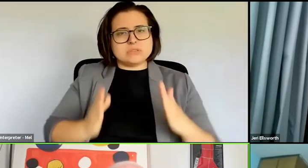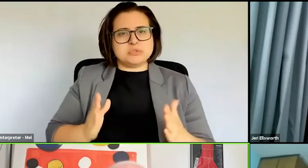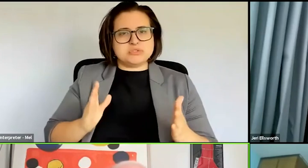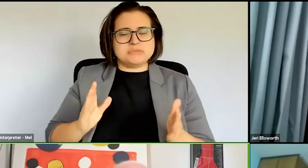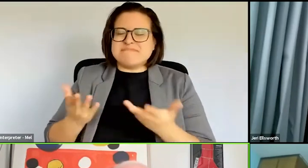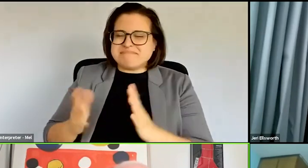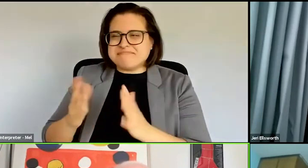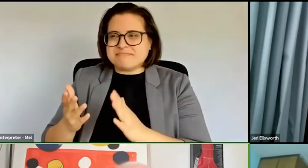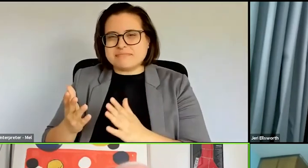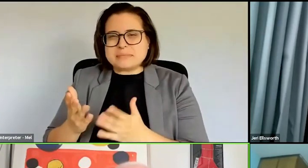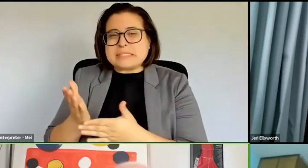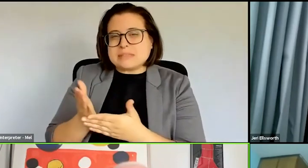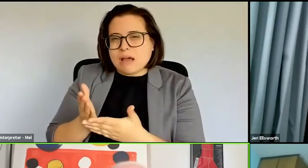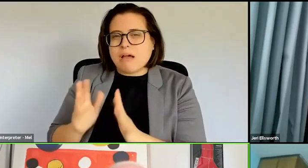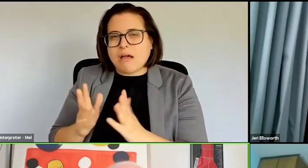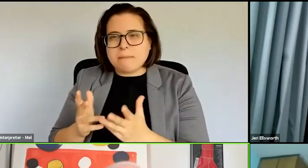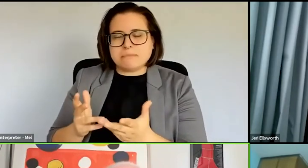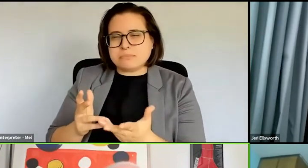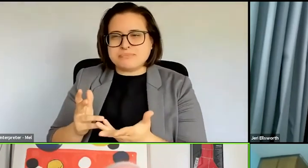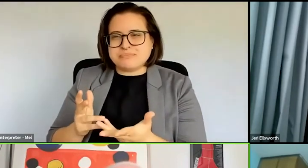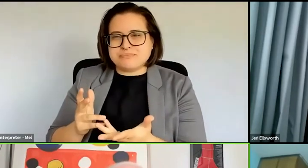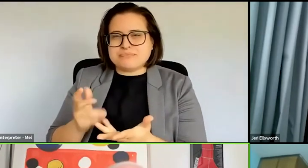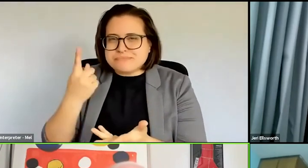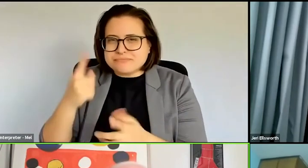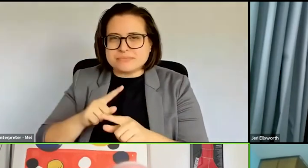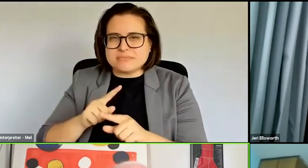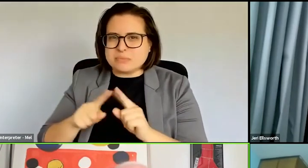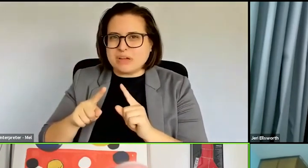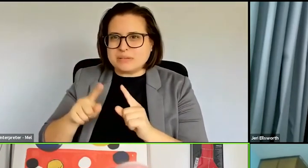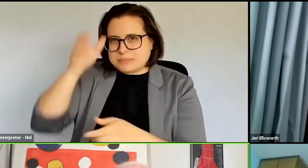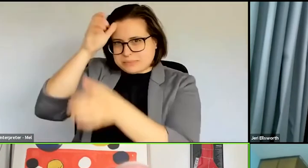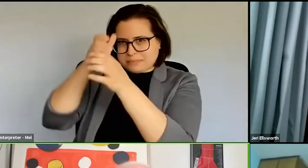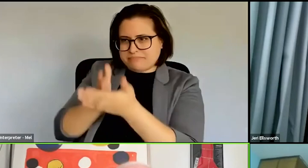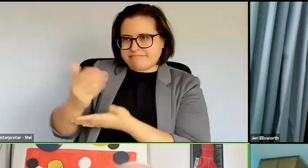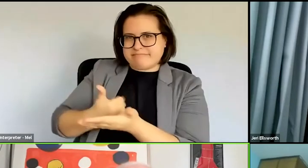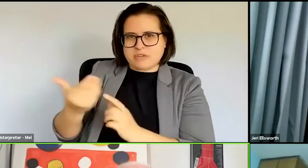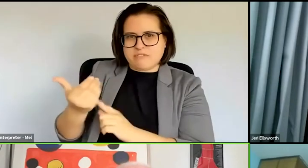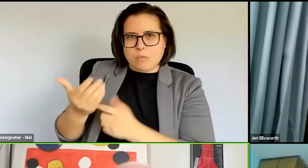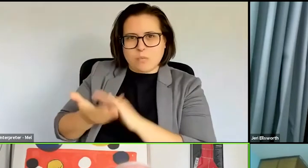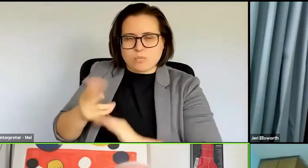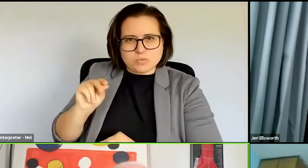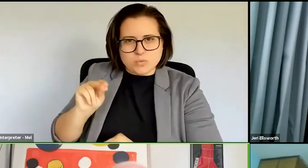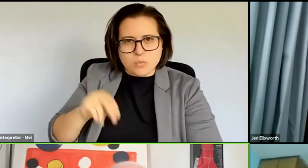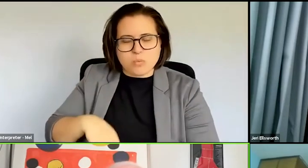and for a casual user it's not, but I would actually take an opposite position that I